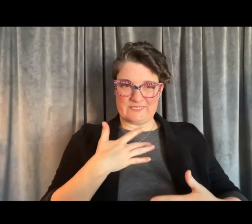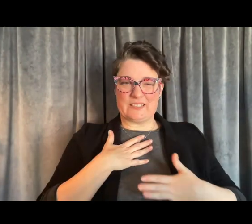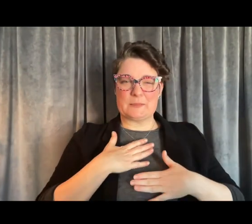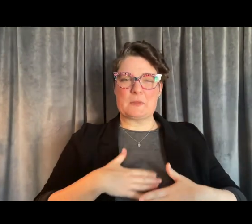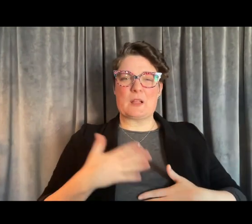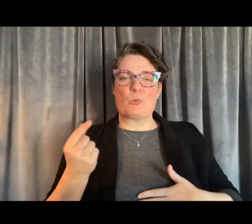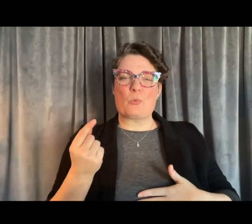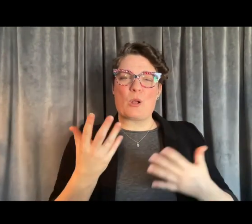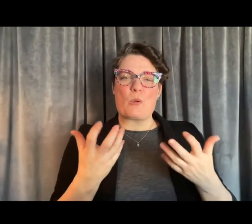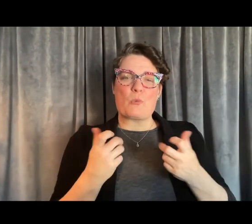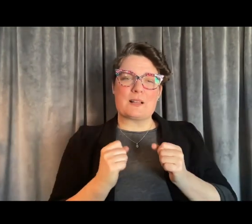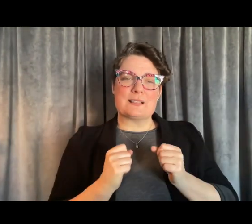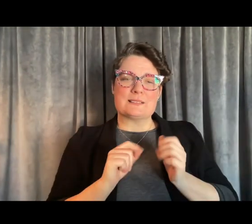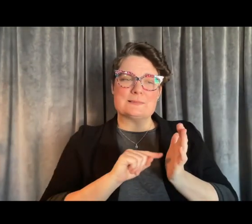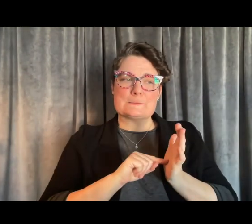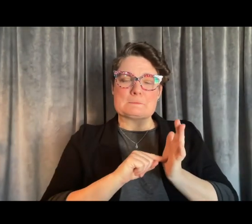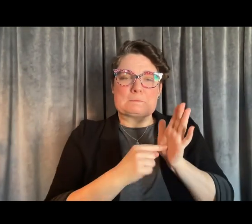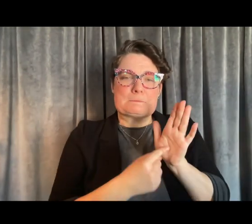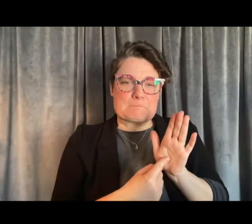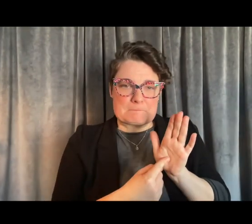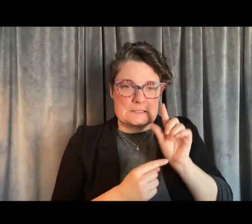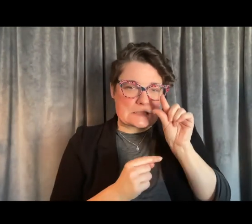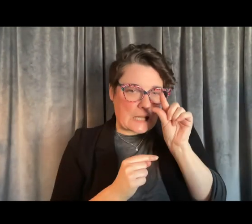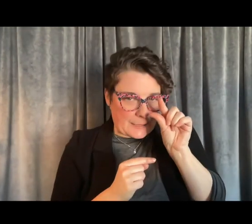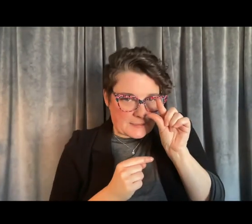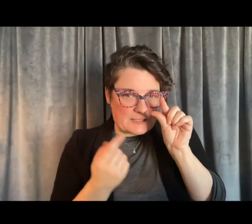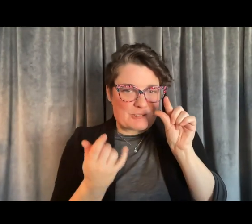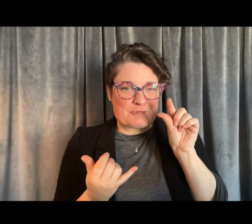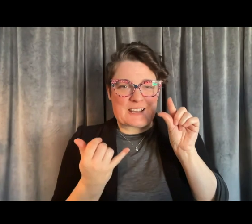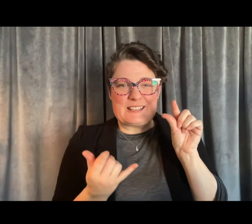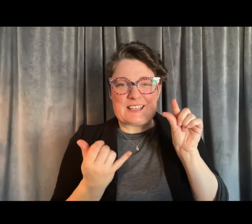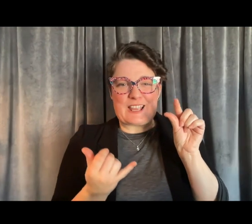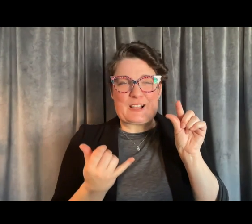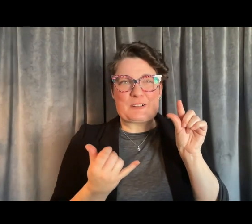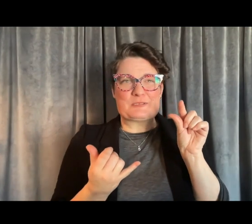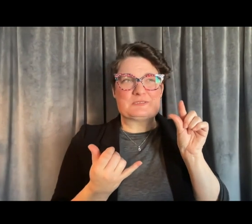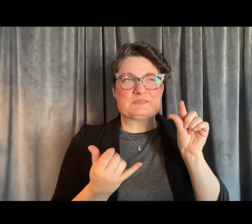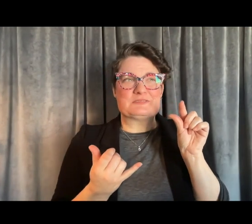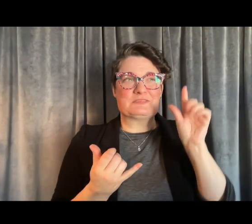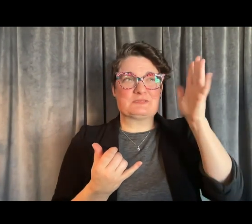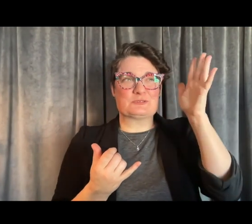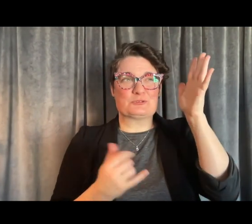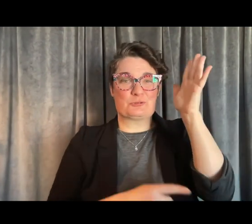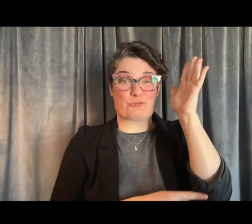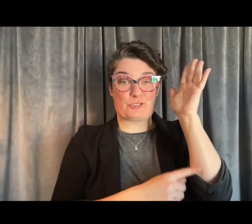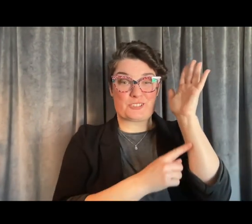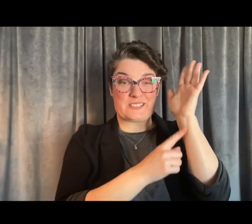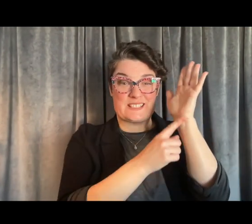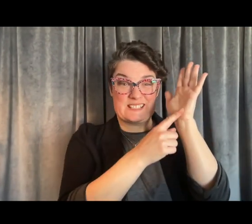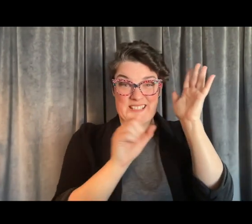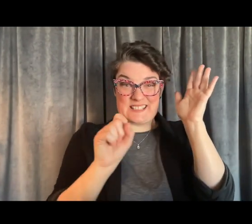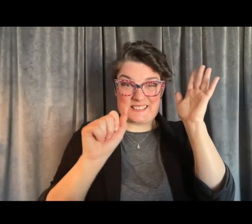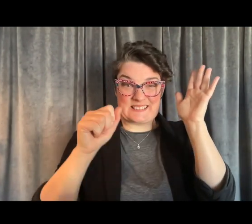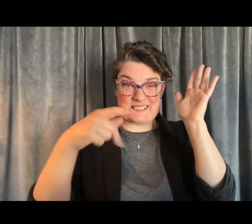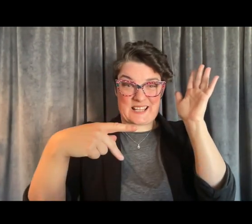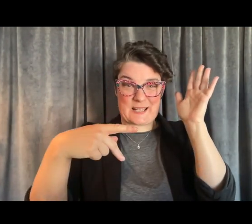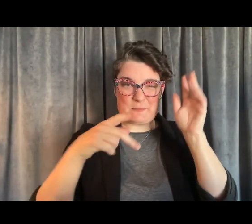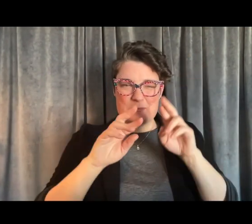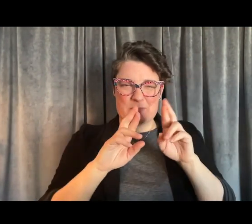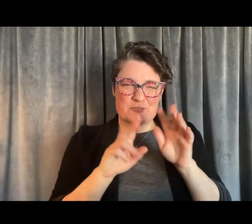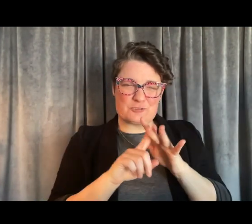Right now, the sap's just beginning to want to rise.